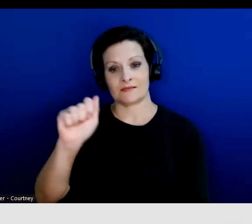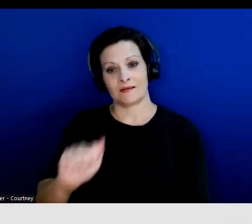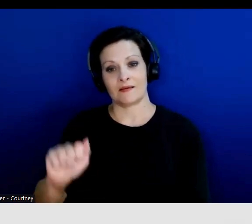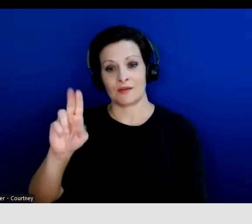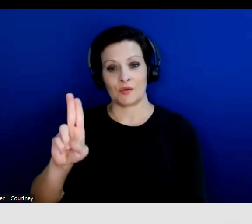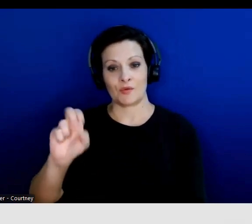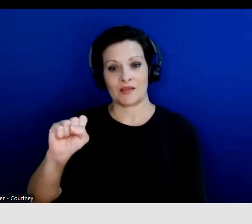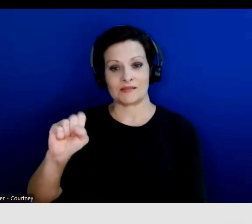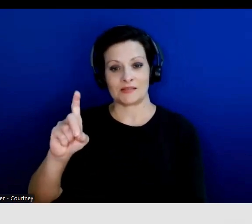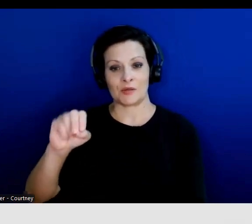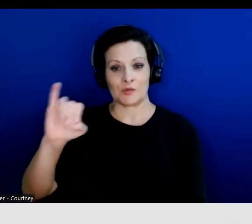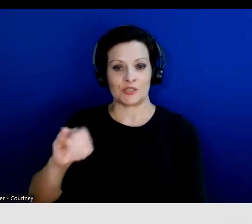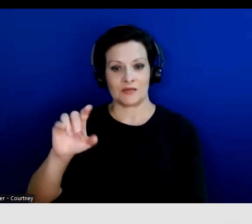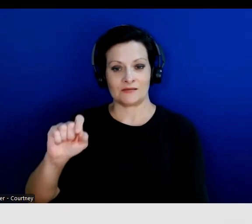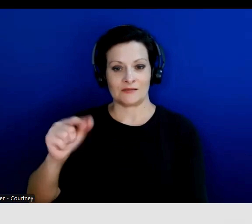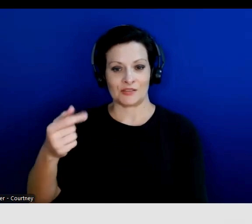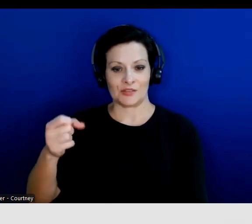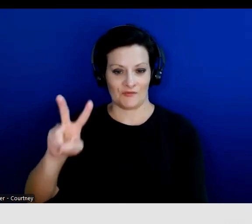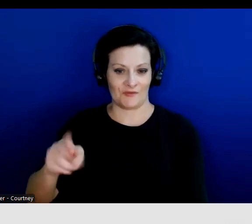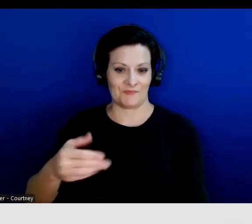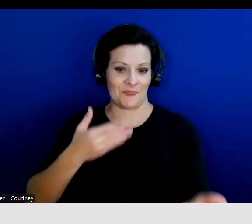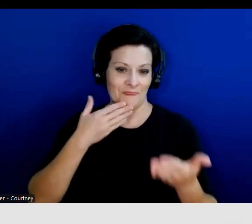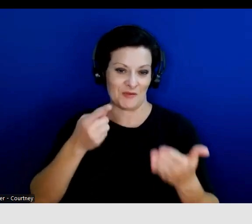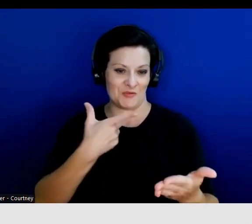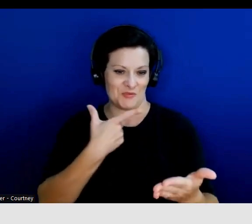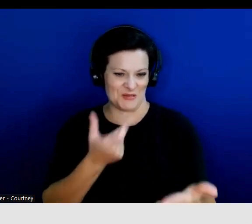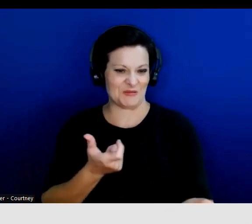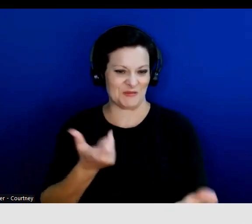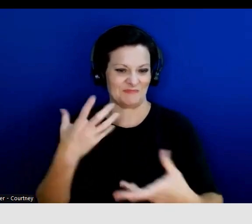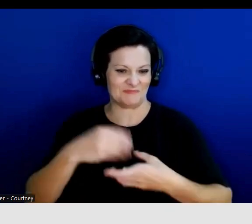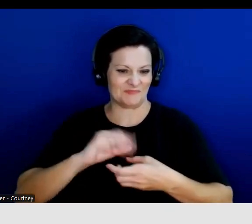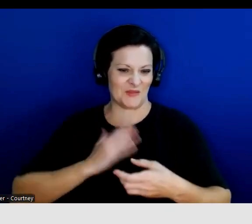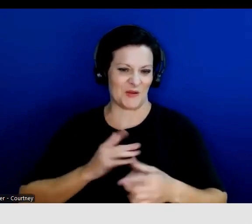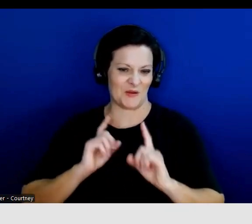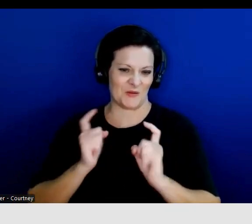Thank you for your interest in the OVW Disability Grant Program.